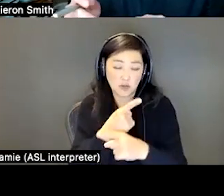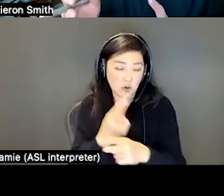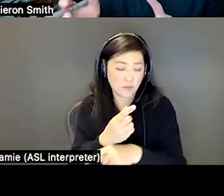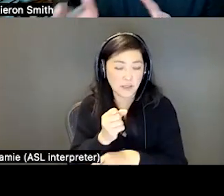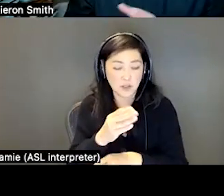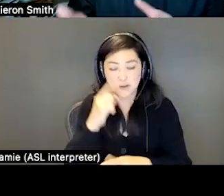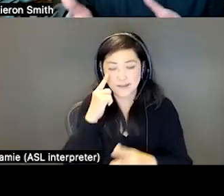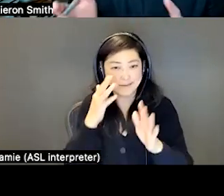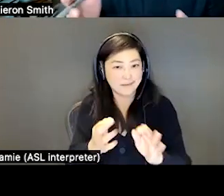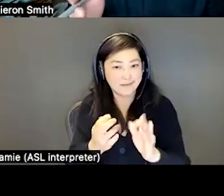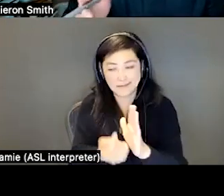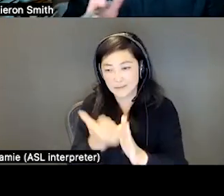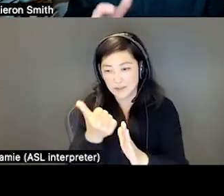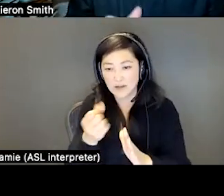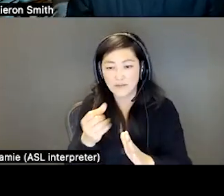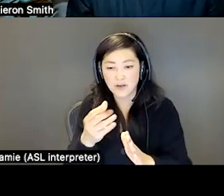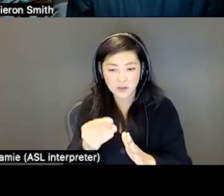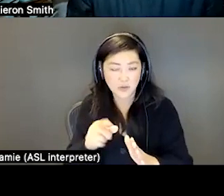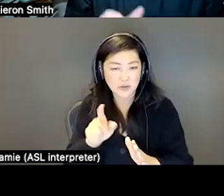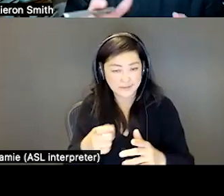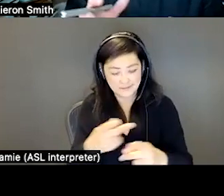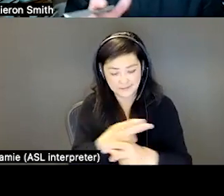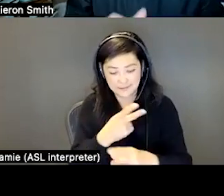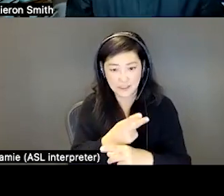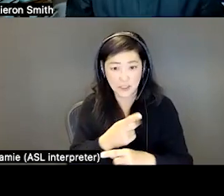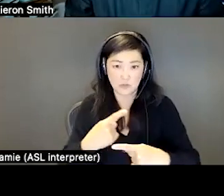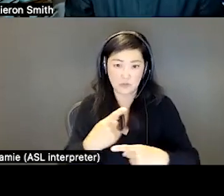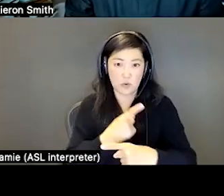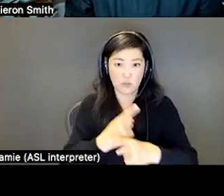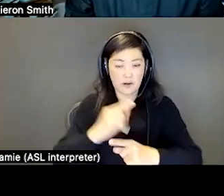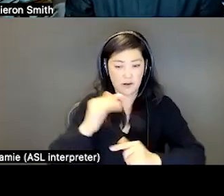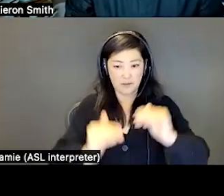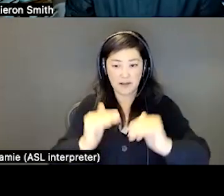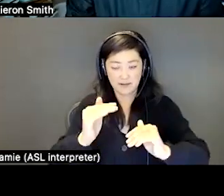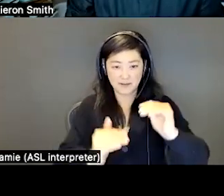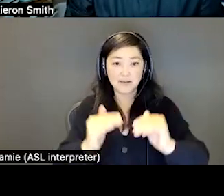the right balance, and I'm suggesting here, this is really following the Thema guidelines